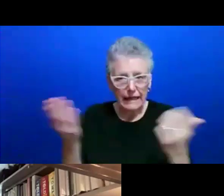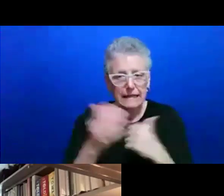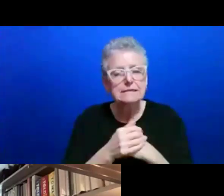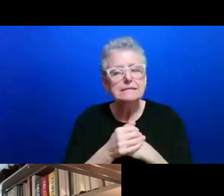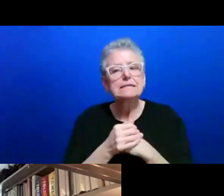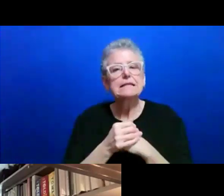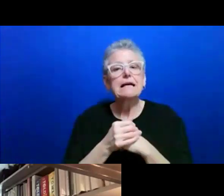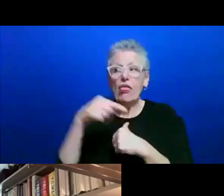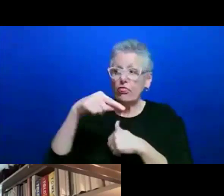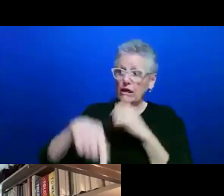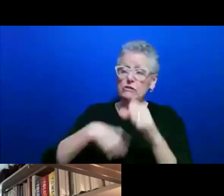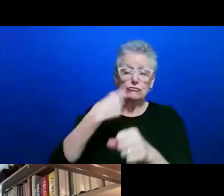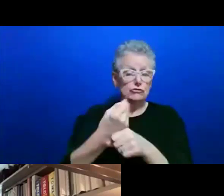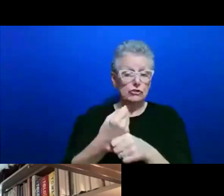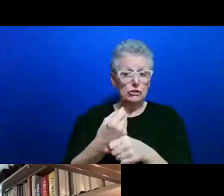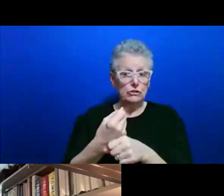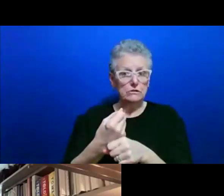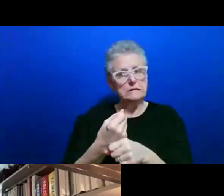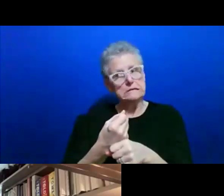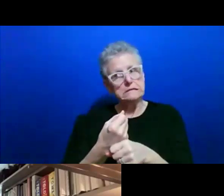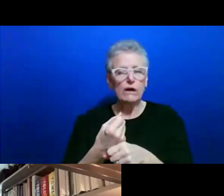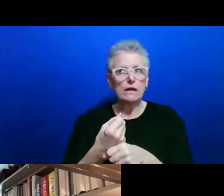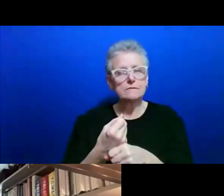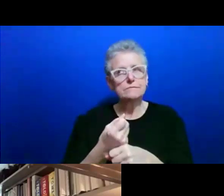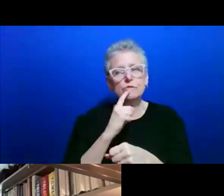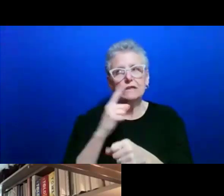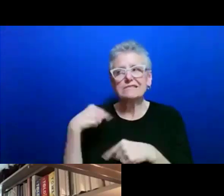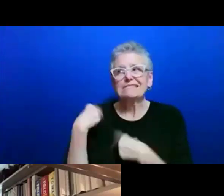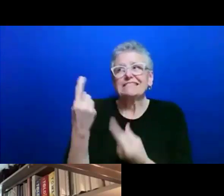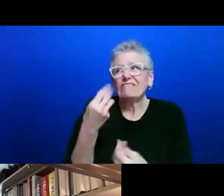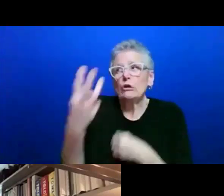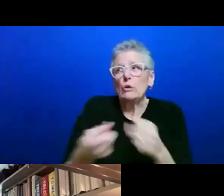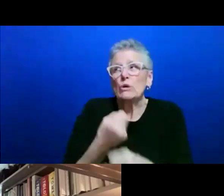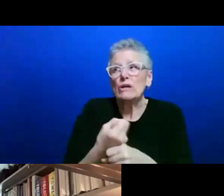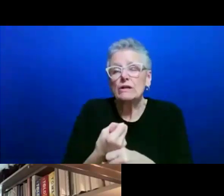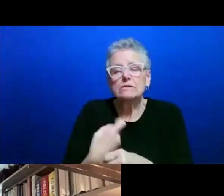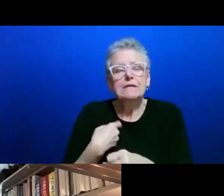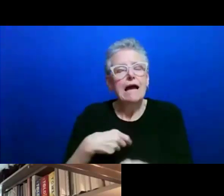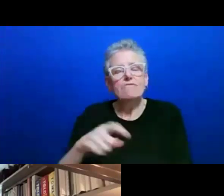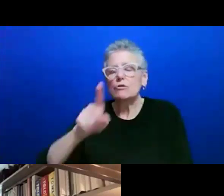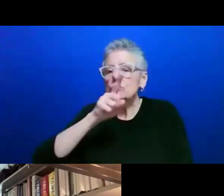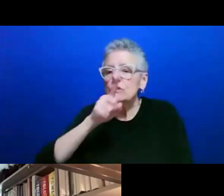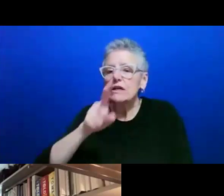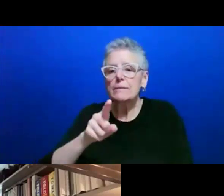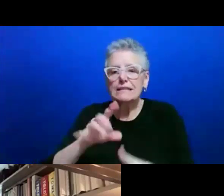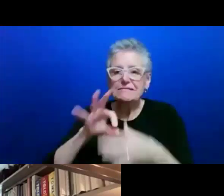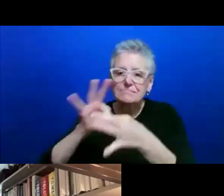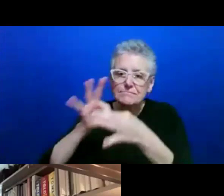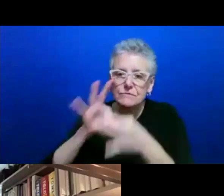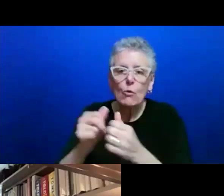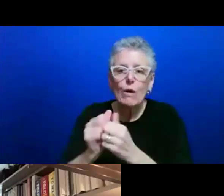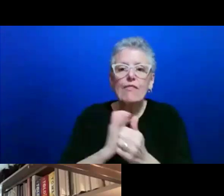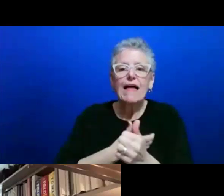This year and last, actually, few years I've really been connecting with our assistive technology